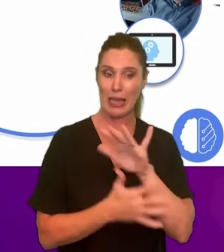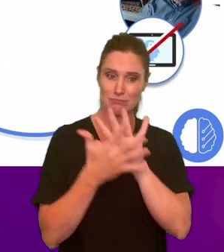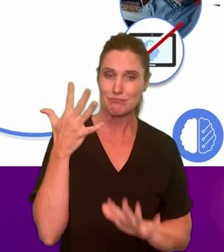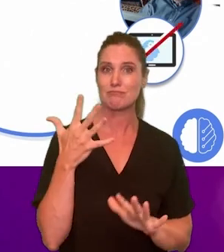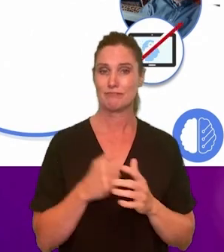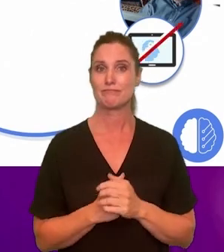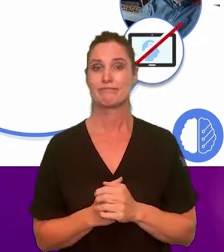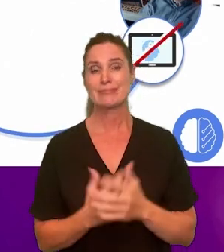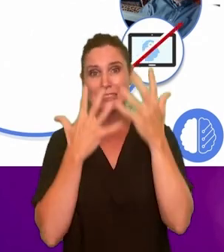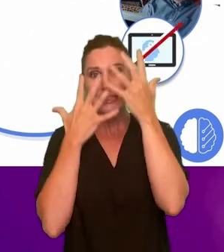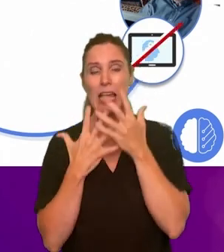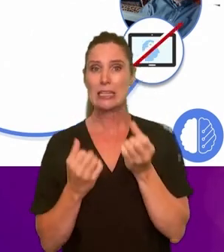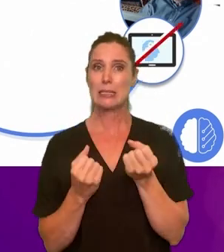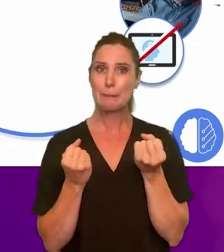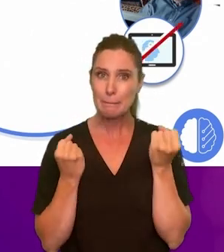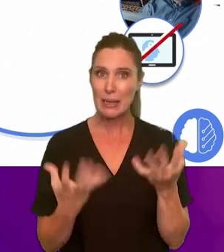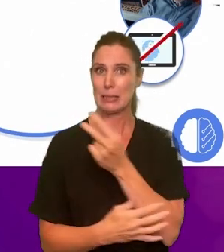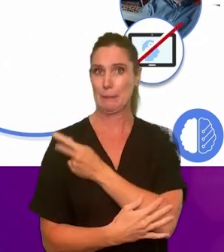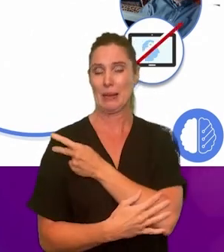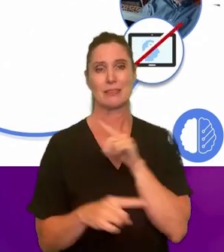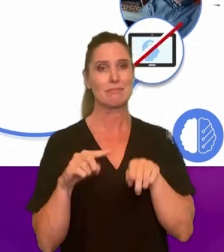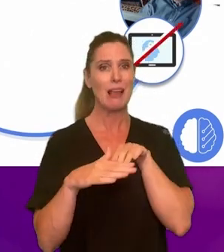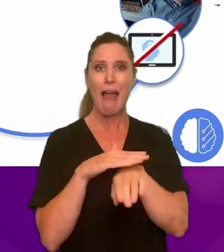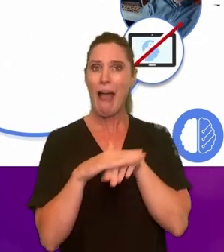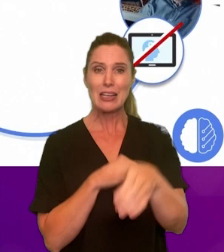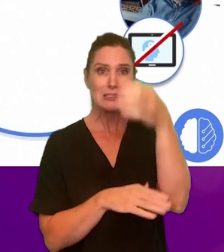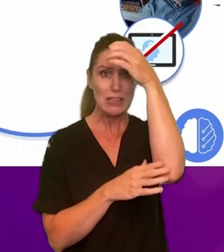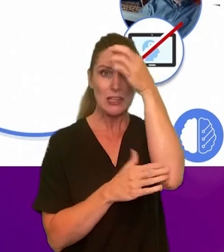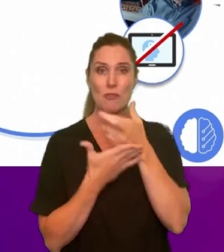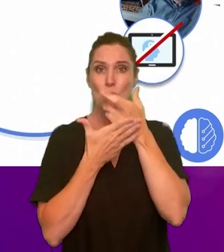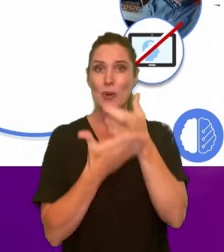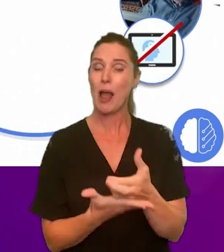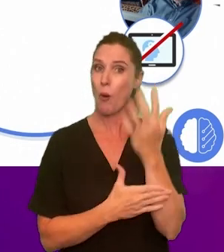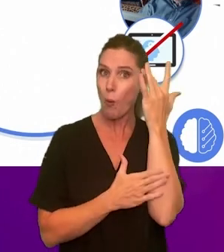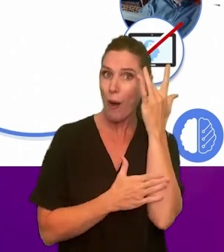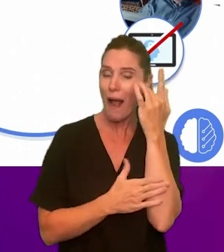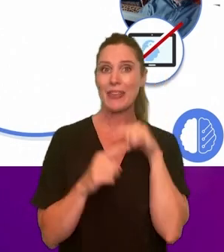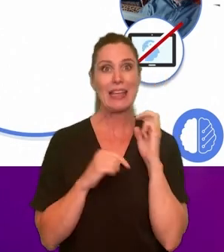Sadly, many patients cannot access cognitive rehab due to the inability to travel independently,